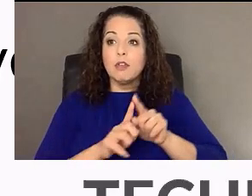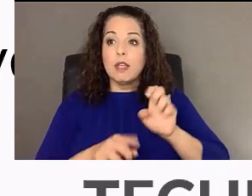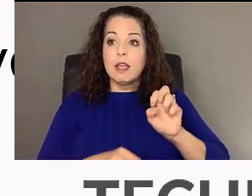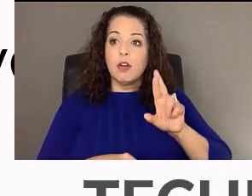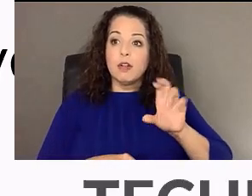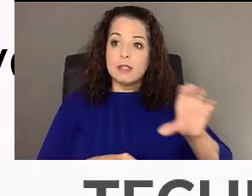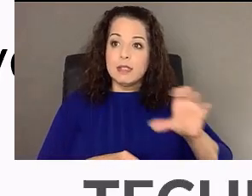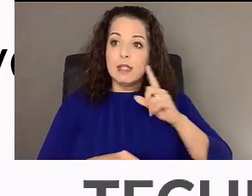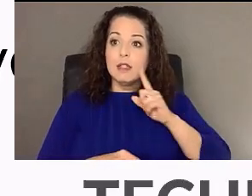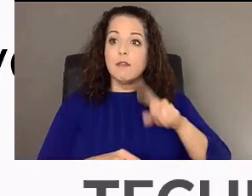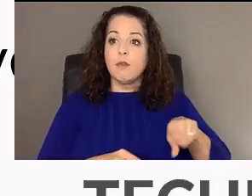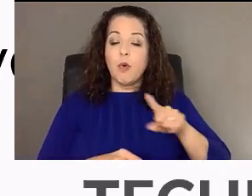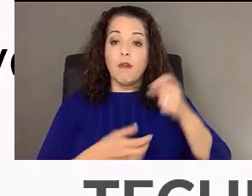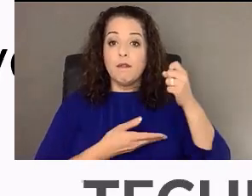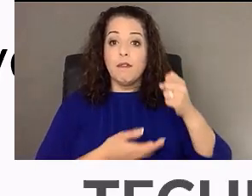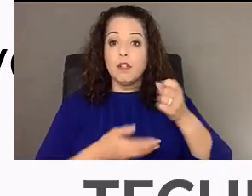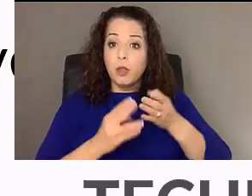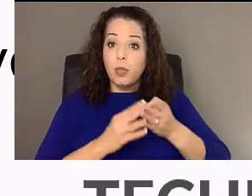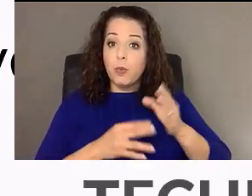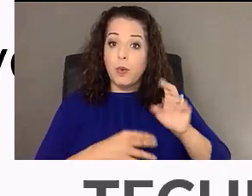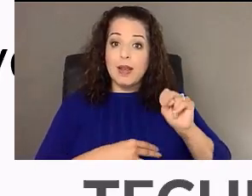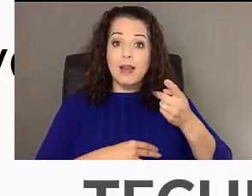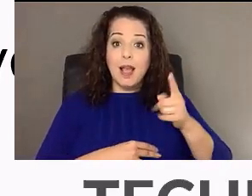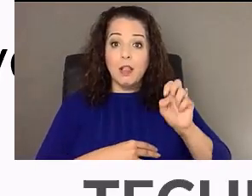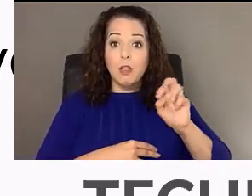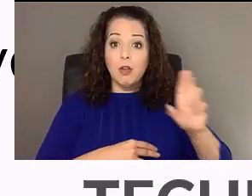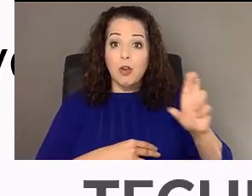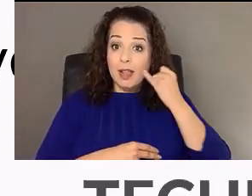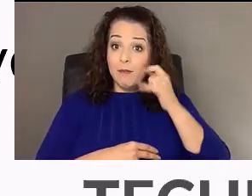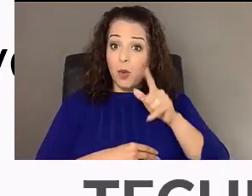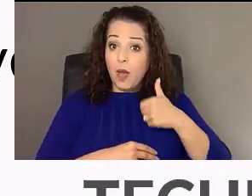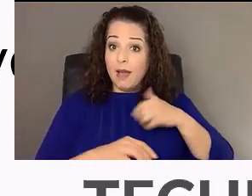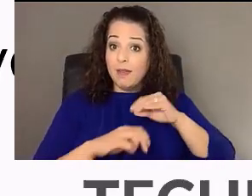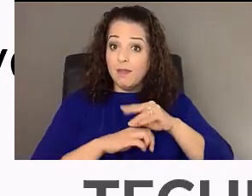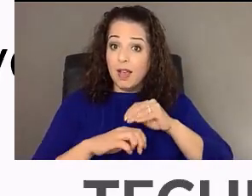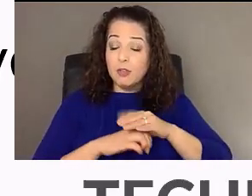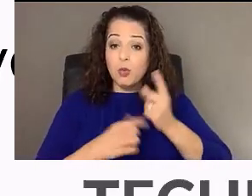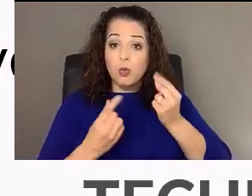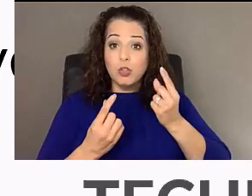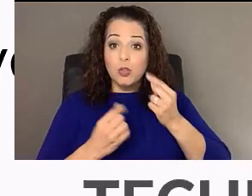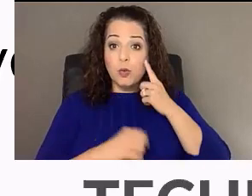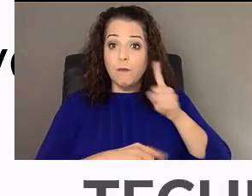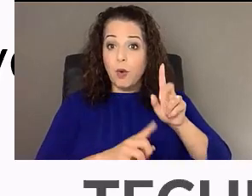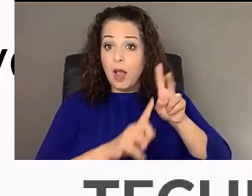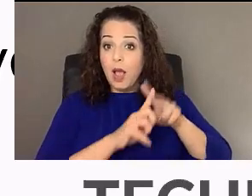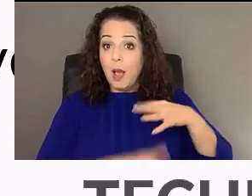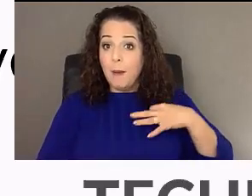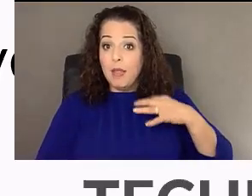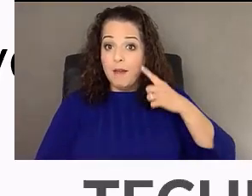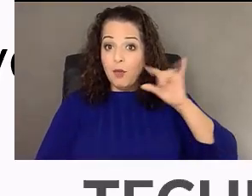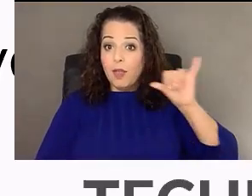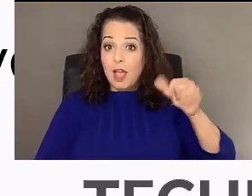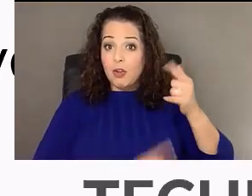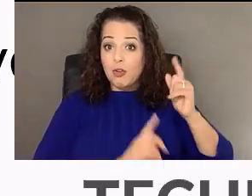And if you have advice on what you need to do to apply for NIDILRR grants, that's where we come in as well.